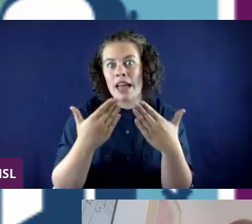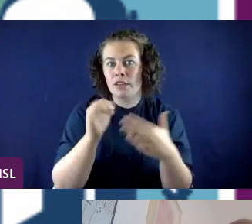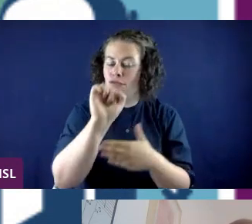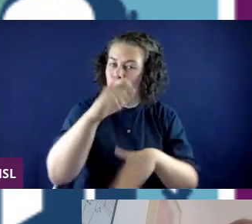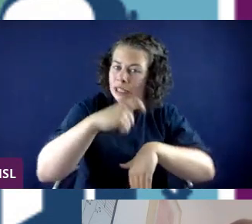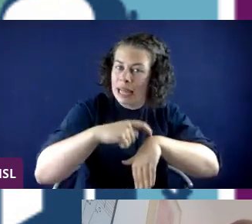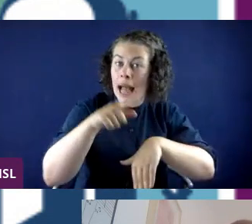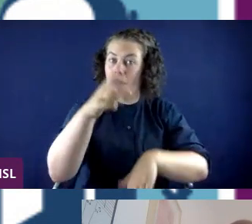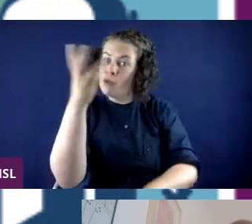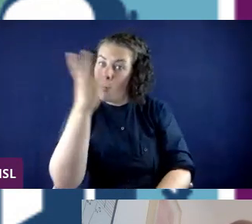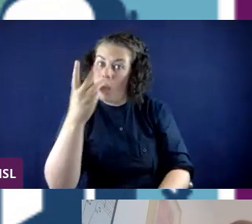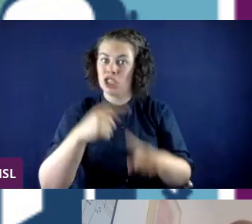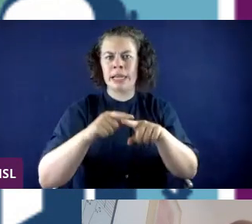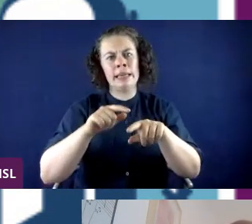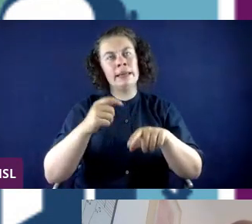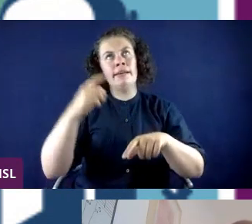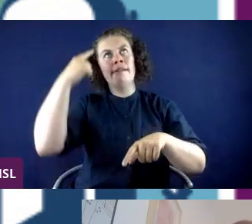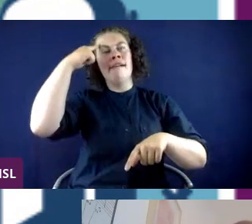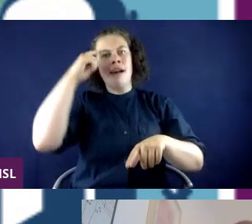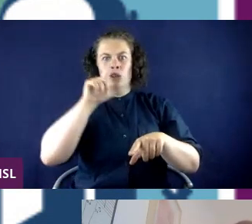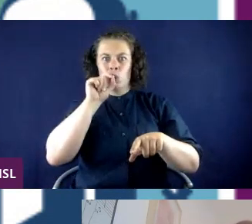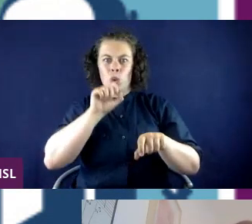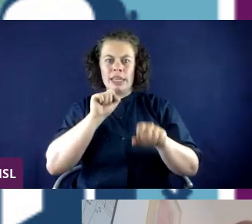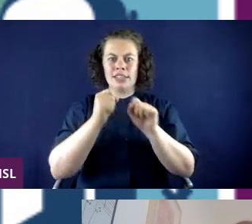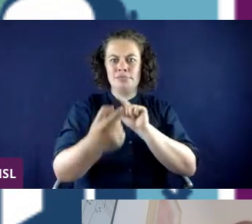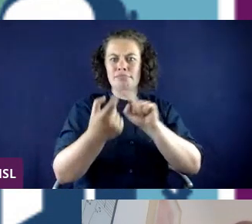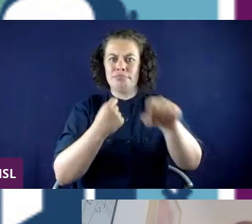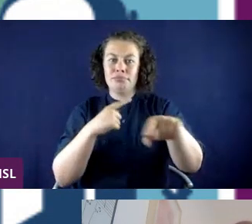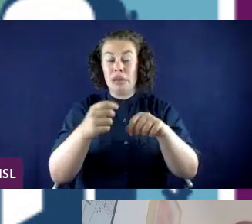I thank you all for your time and for participating and I hope to work with you in the